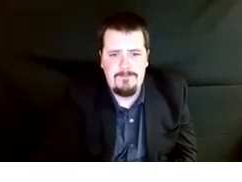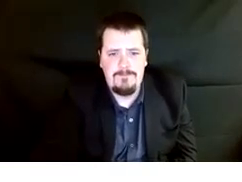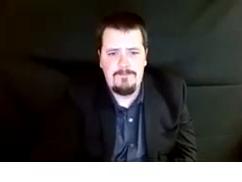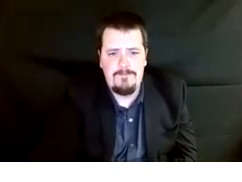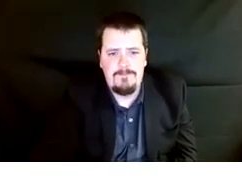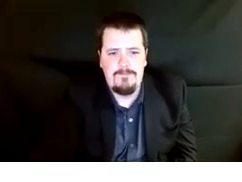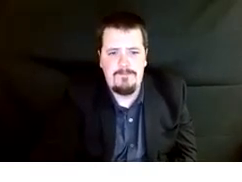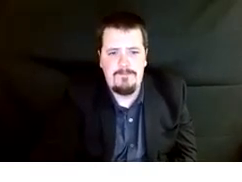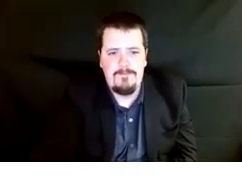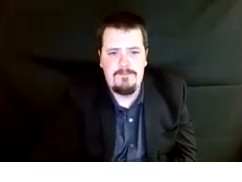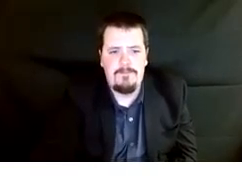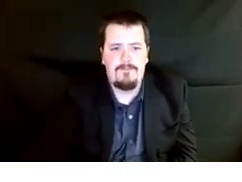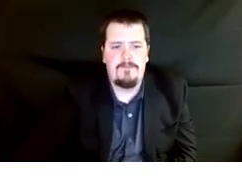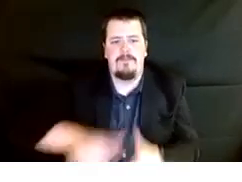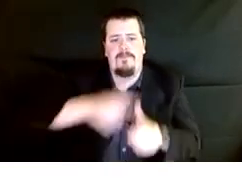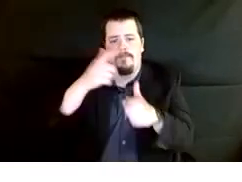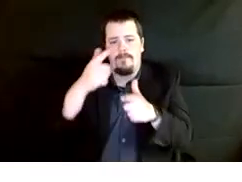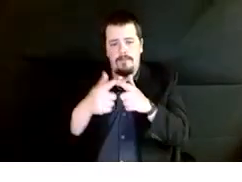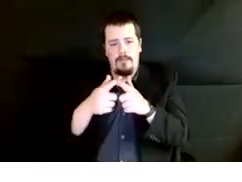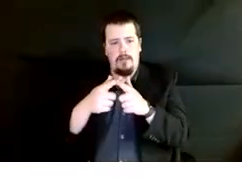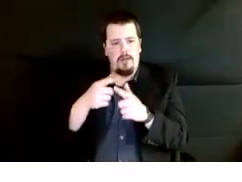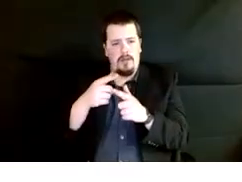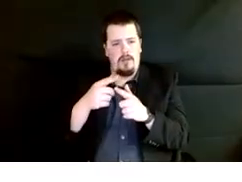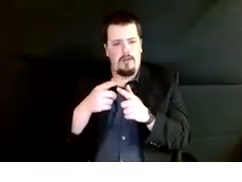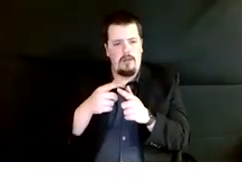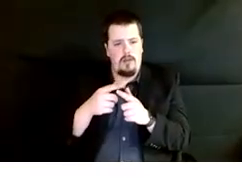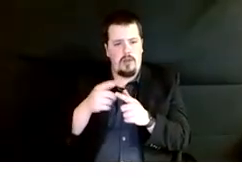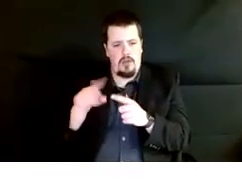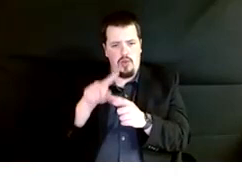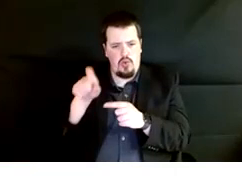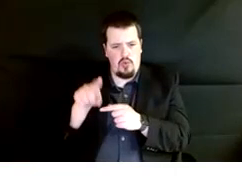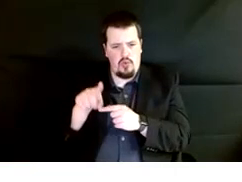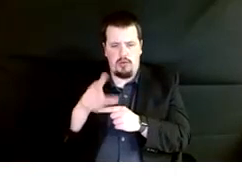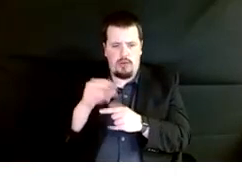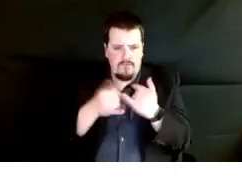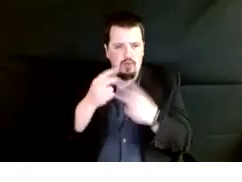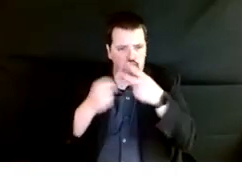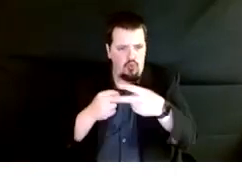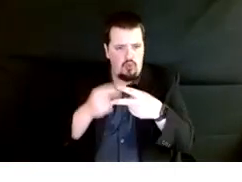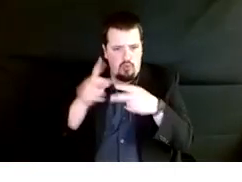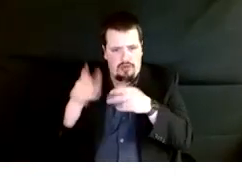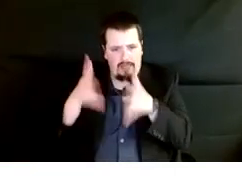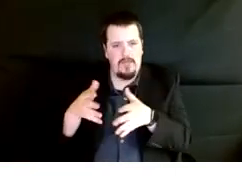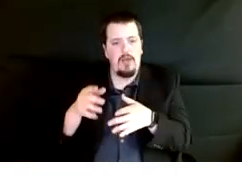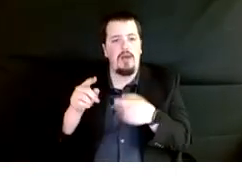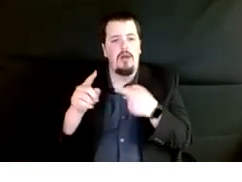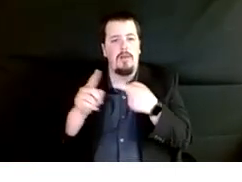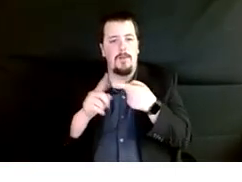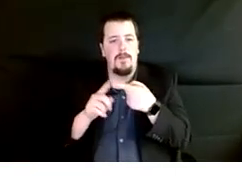and then we have um just a final a question, excuse me not the final question, um about um where this